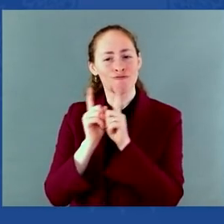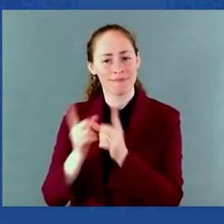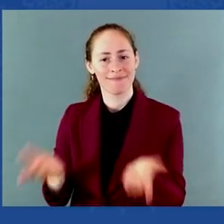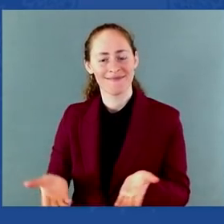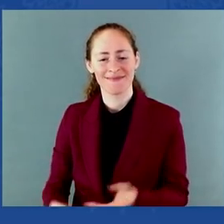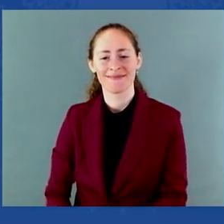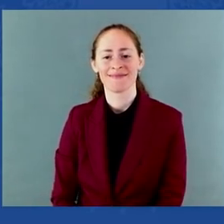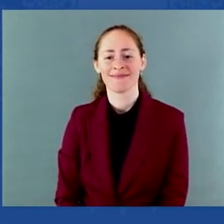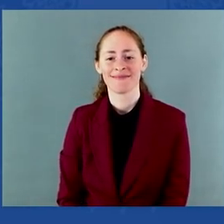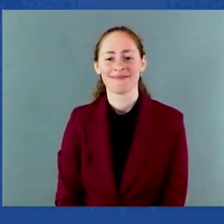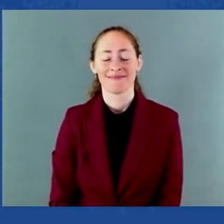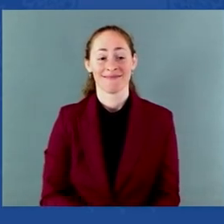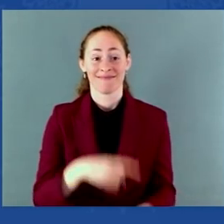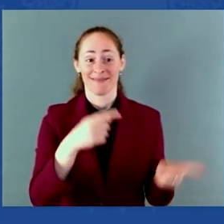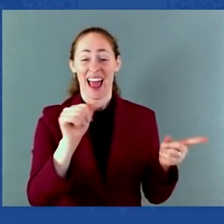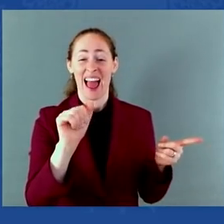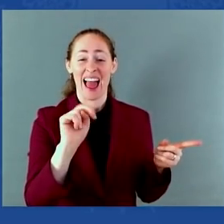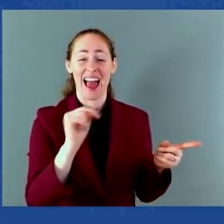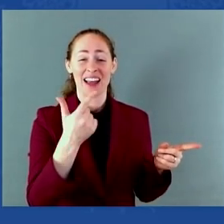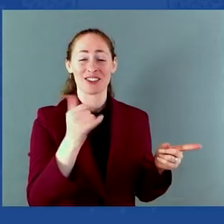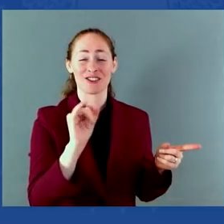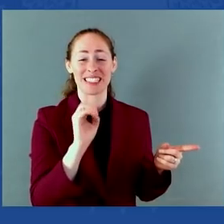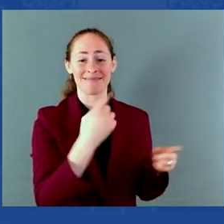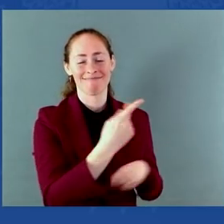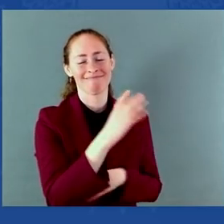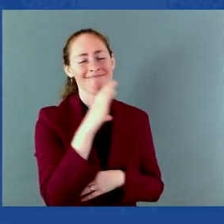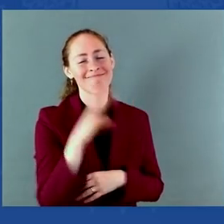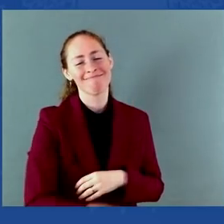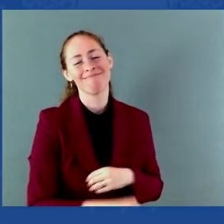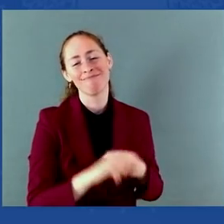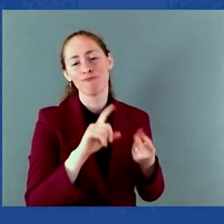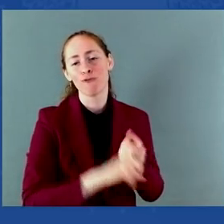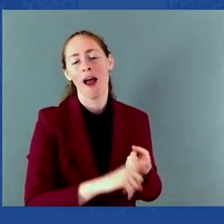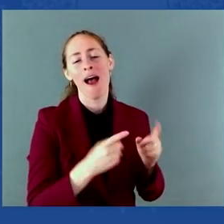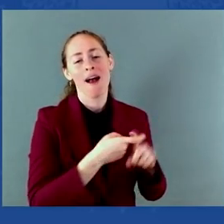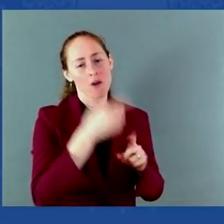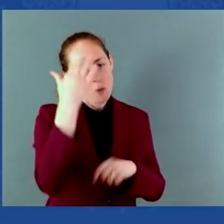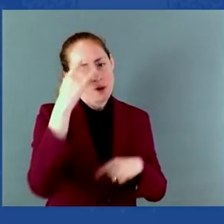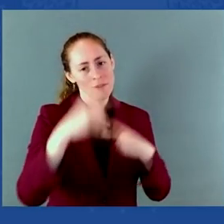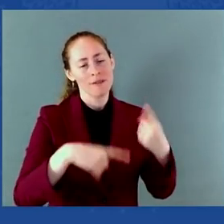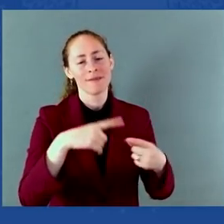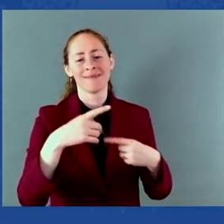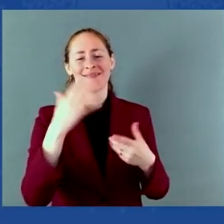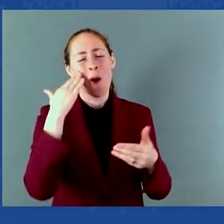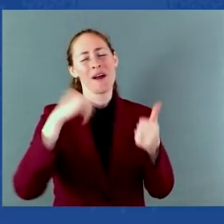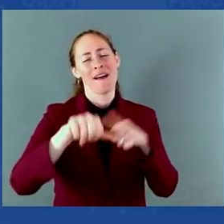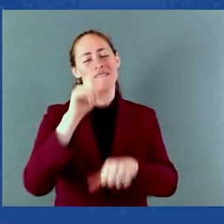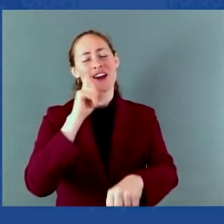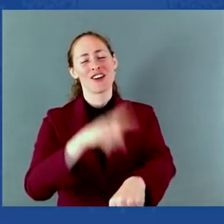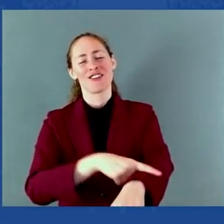how many times did we talk about New Hampshire parents during the pandemic who are worried